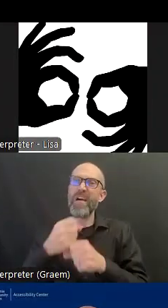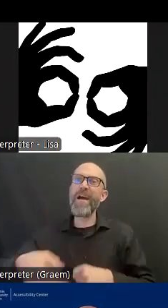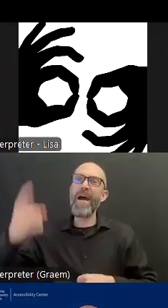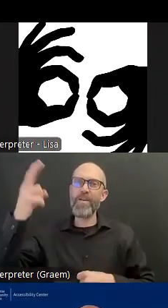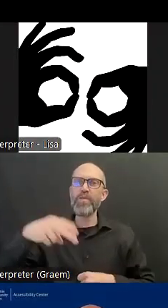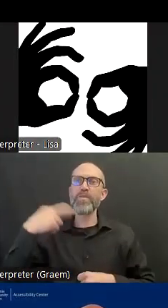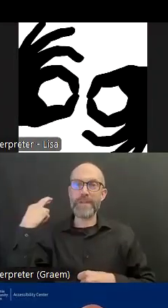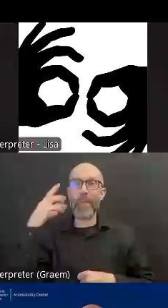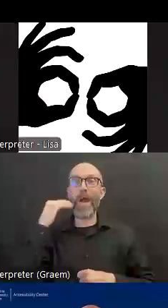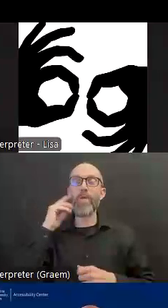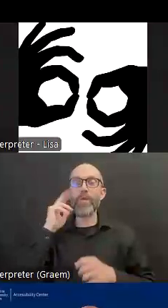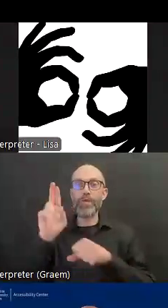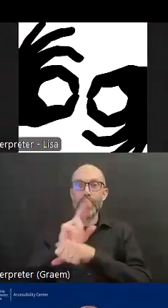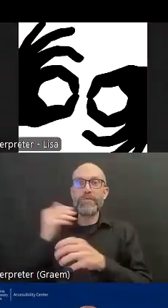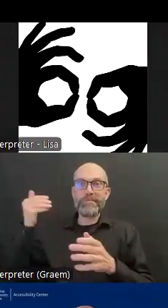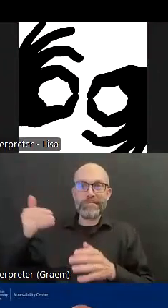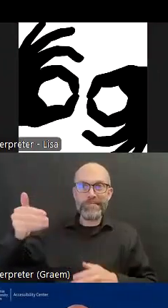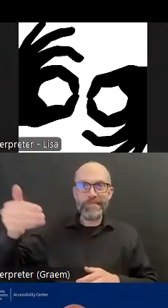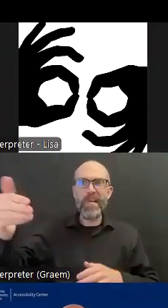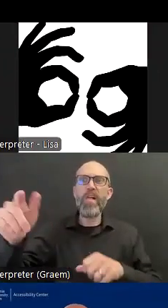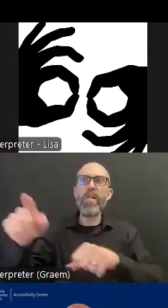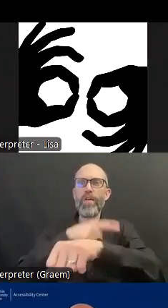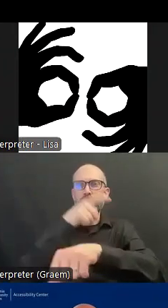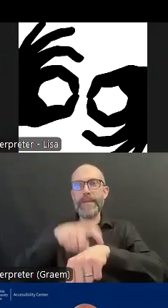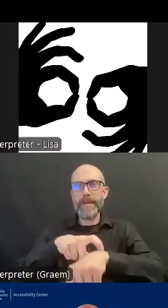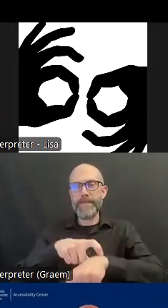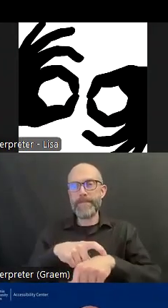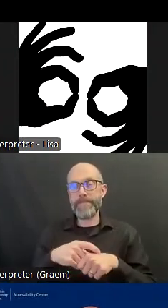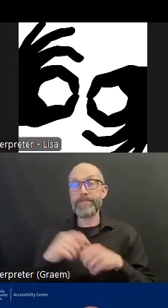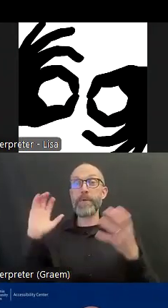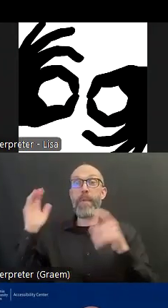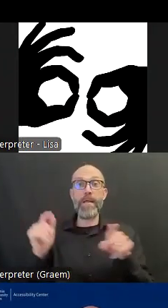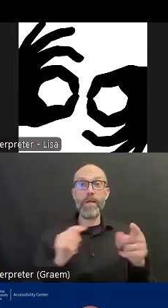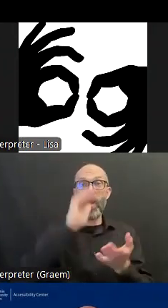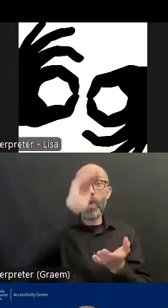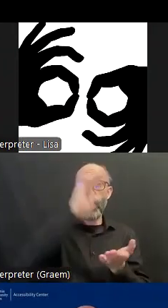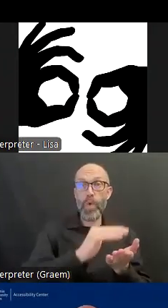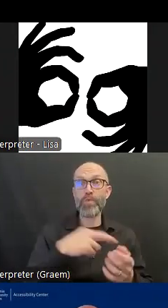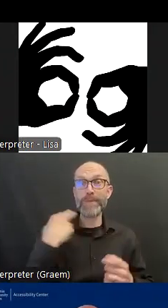to be a recurring use over a longer period of time, versus a low risk, which is non-recurring.